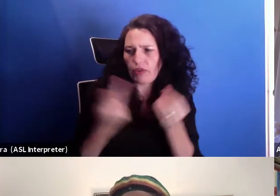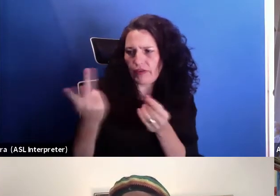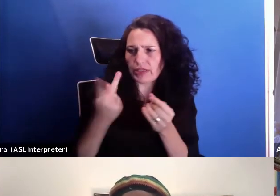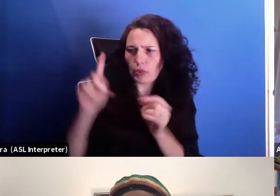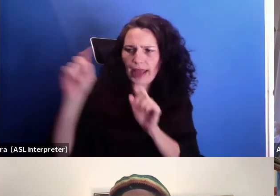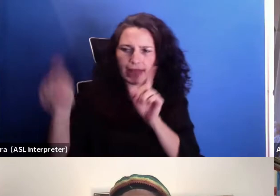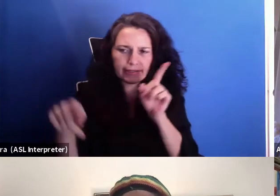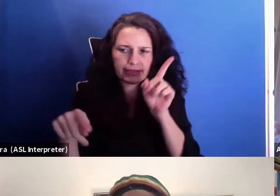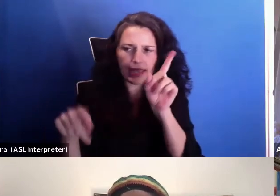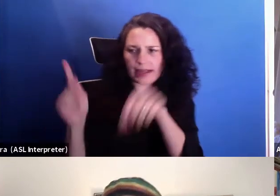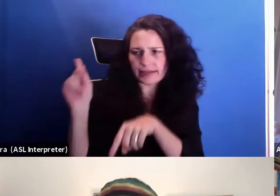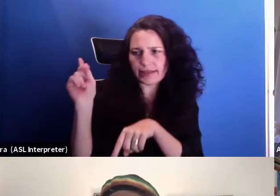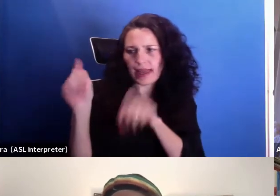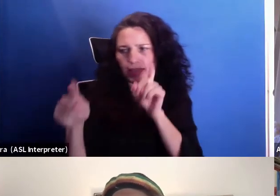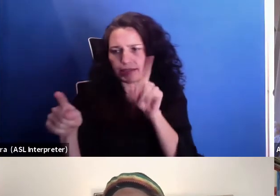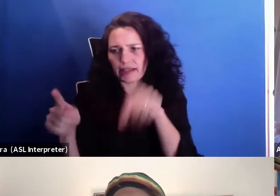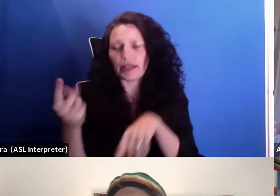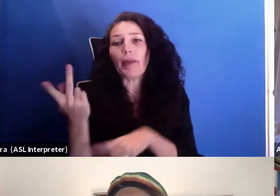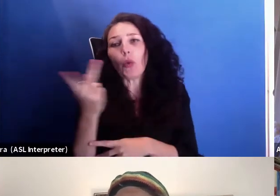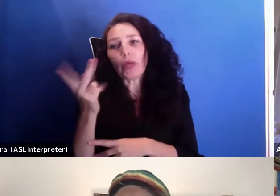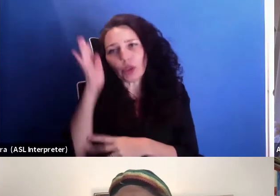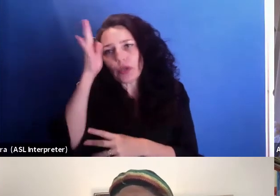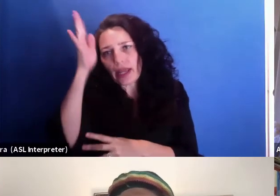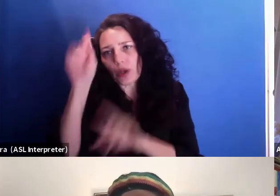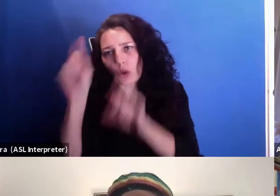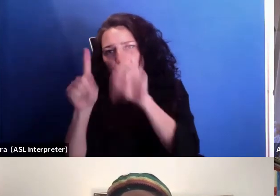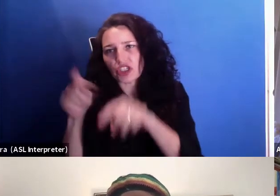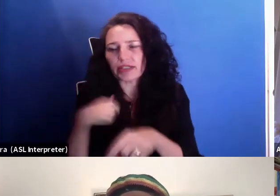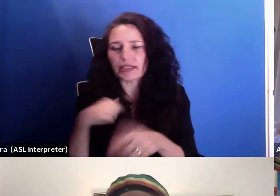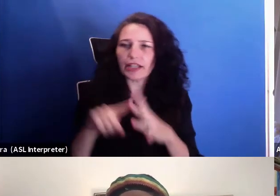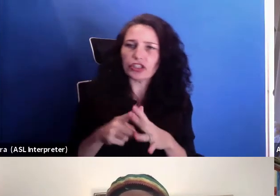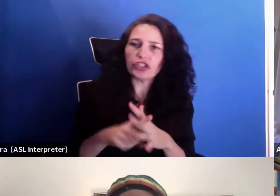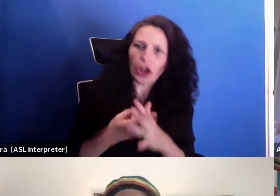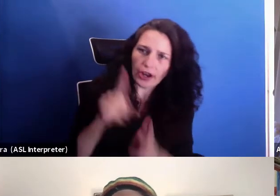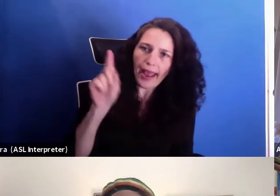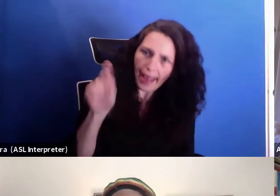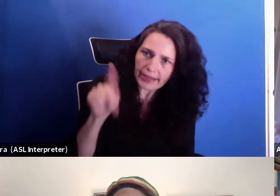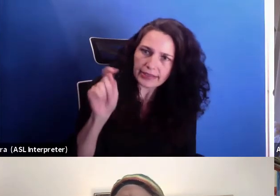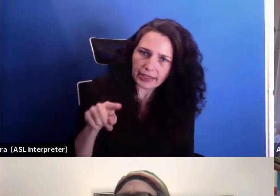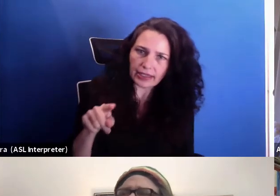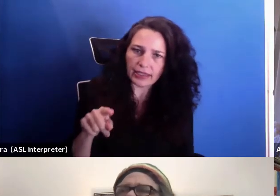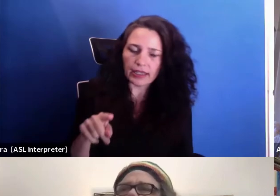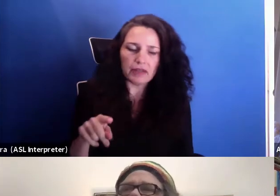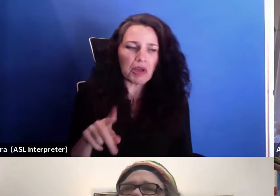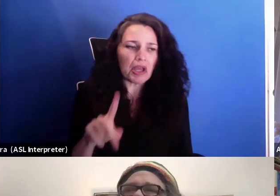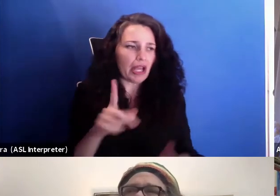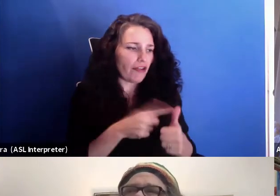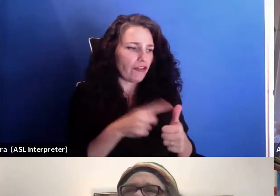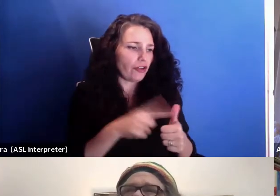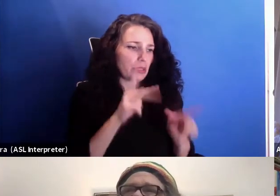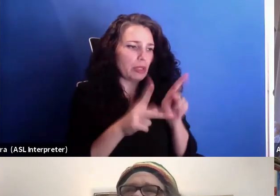and I would start asking them at first and people would be talking to me just off camera.